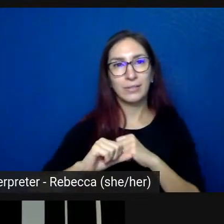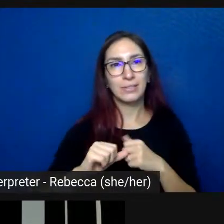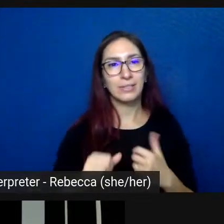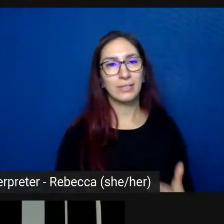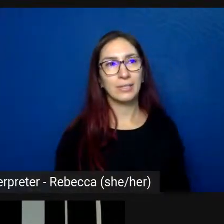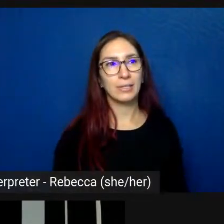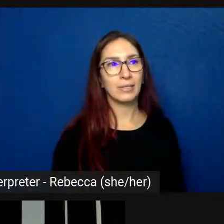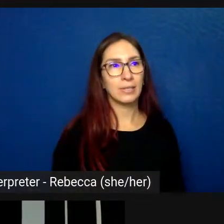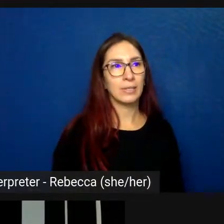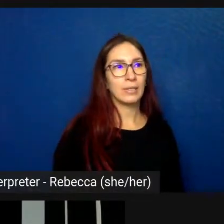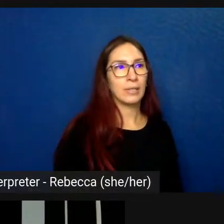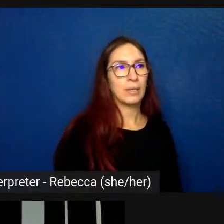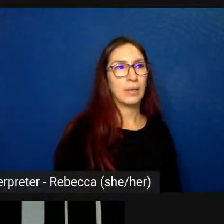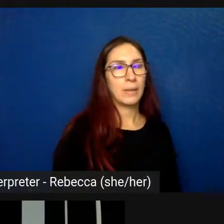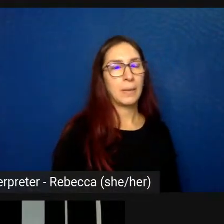So this is just like an advertisement.